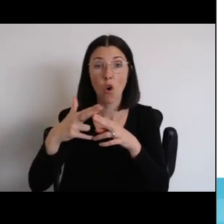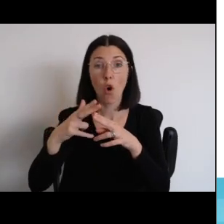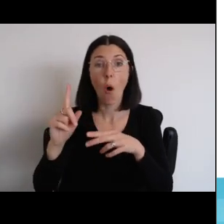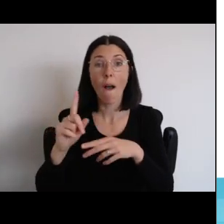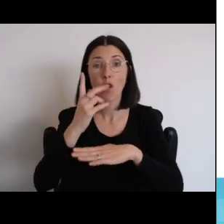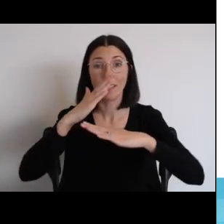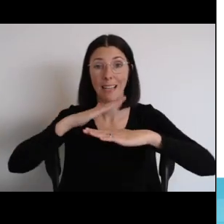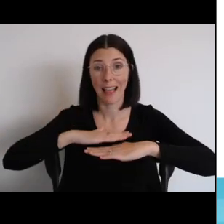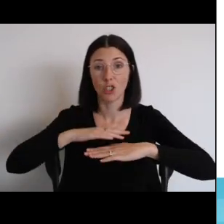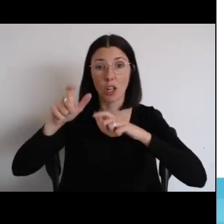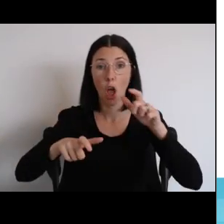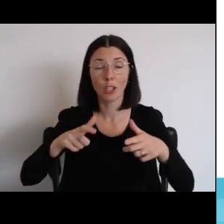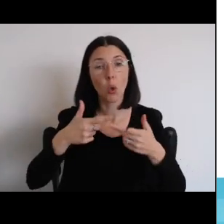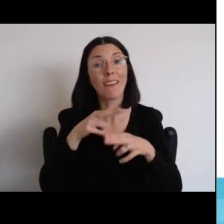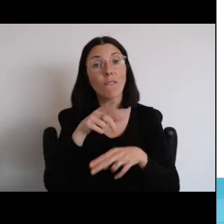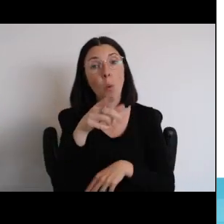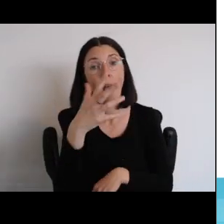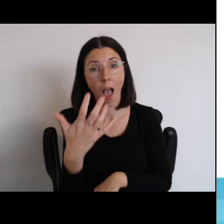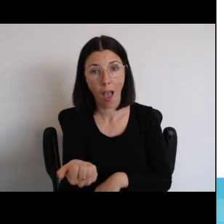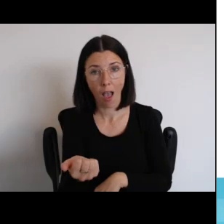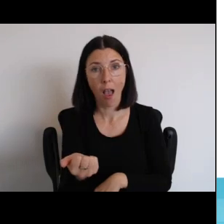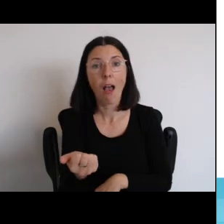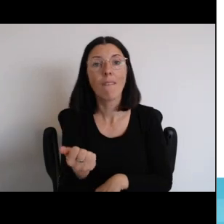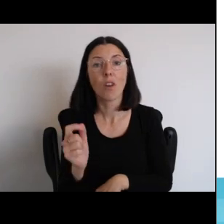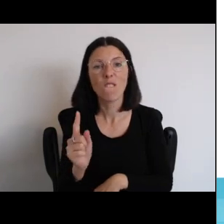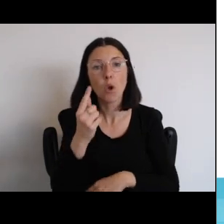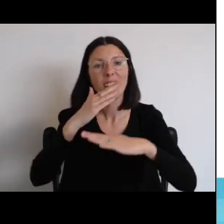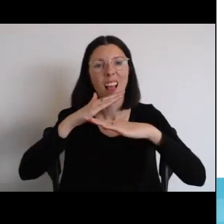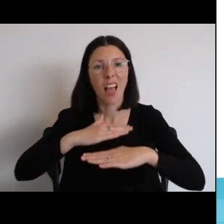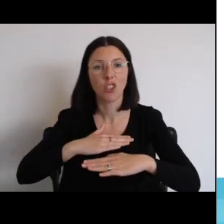client please encourage them to use that number the call will be answered as a priority in our